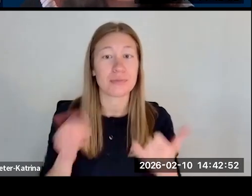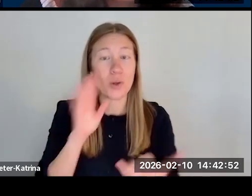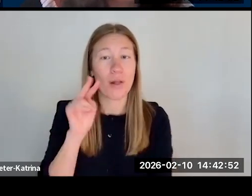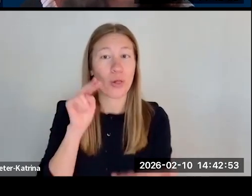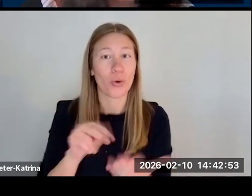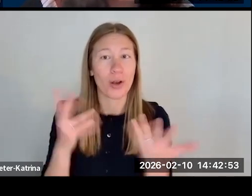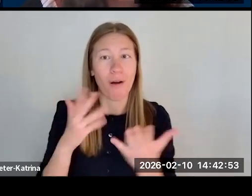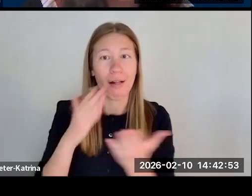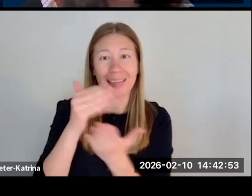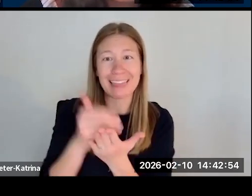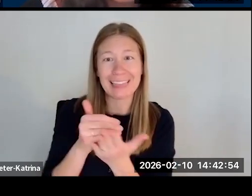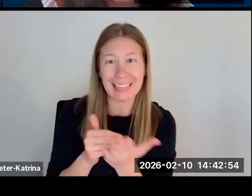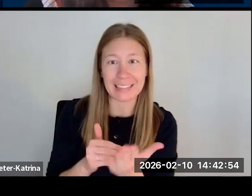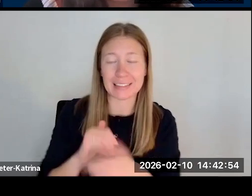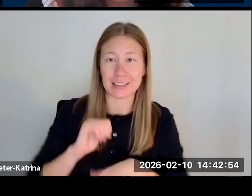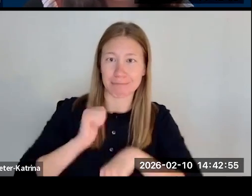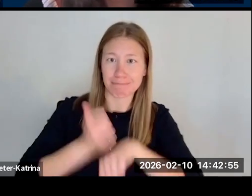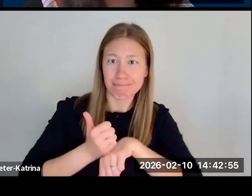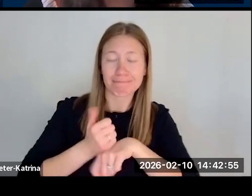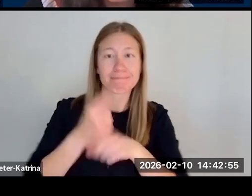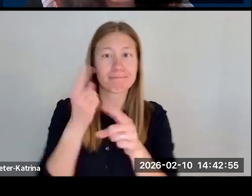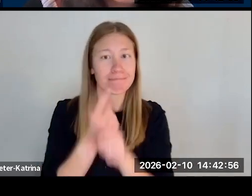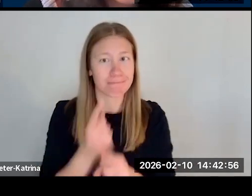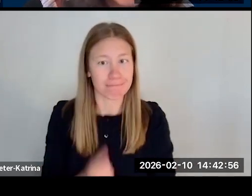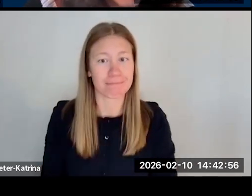So right now in this document I have a couple different lists.